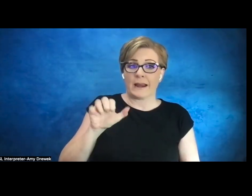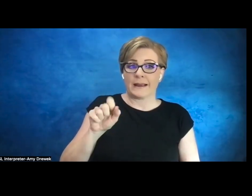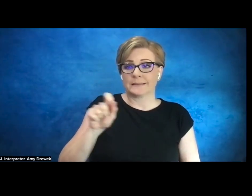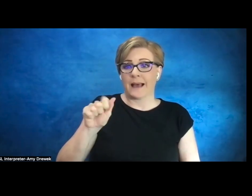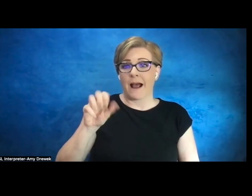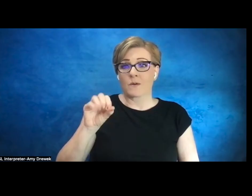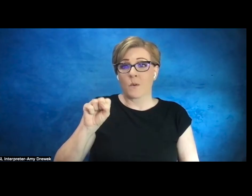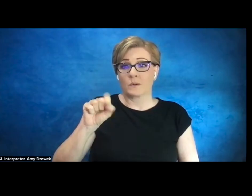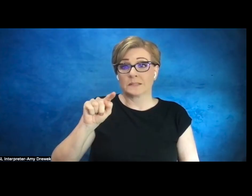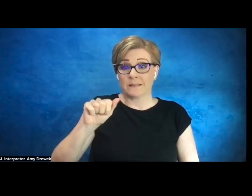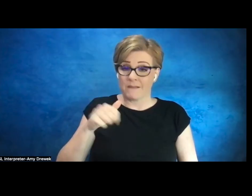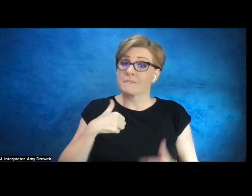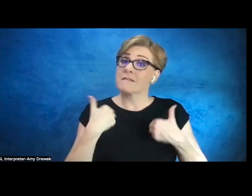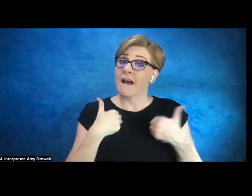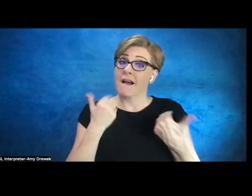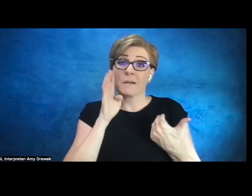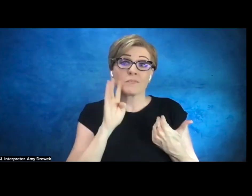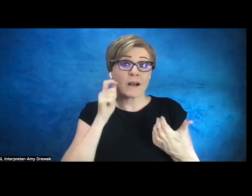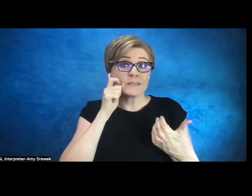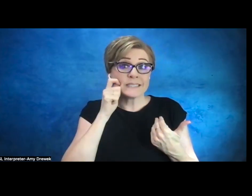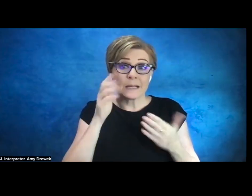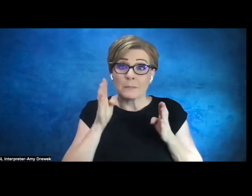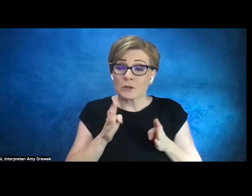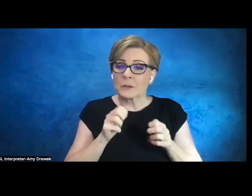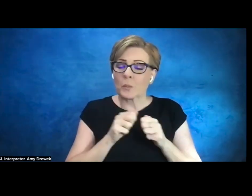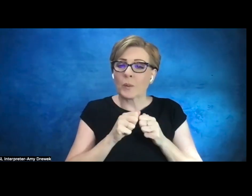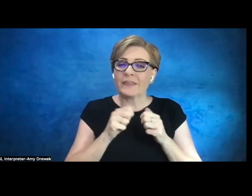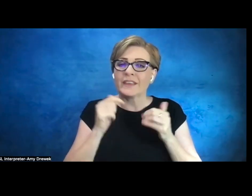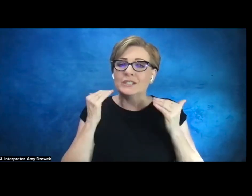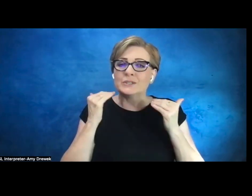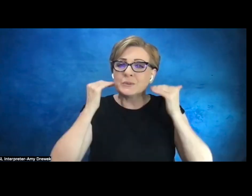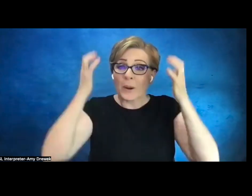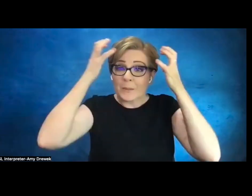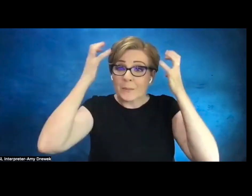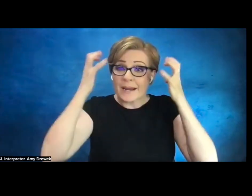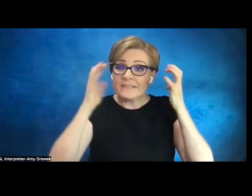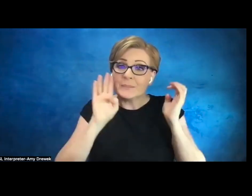brown-skinned person with short wavy brown hair. I'm wearing glasses,